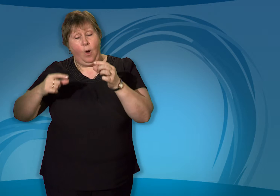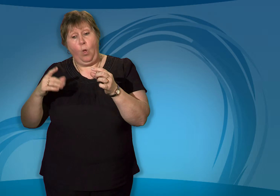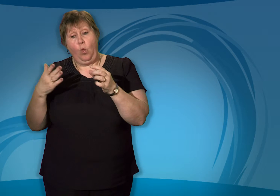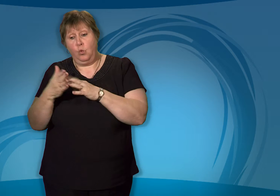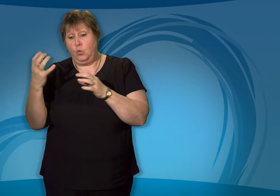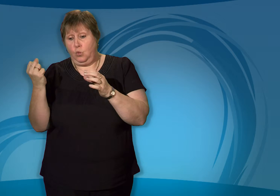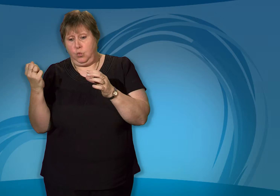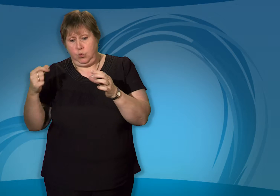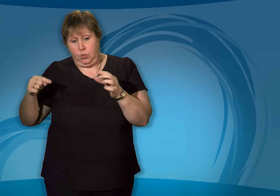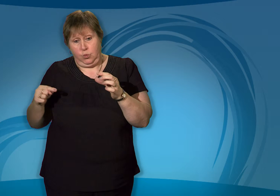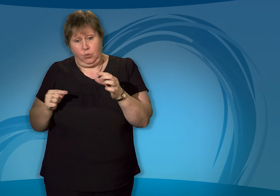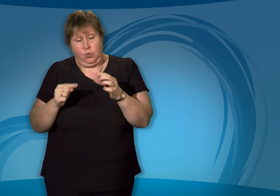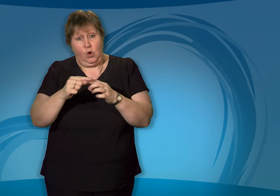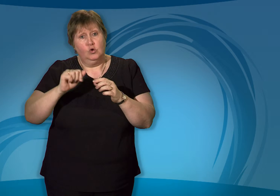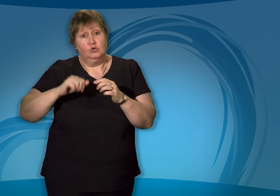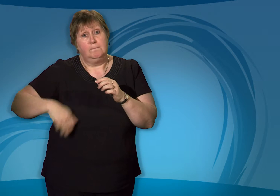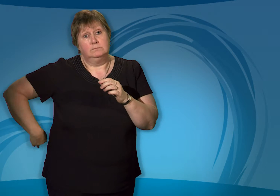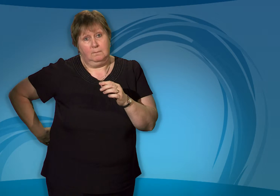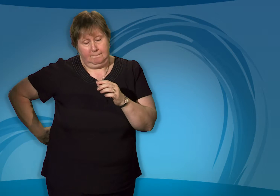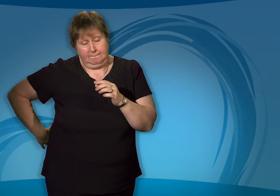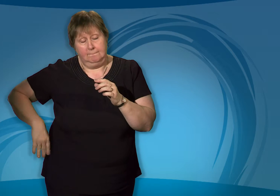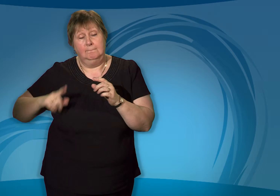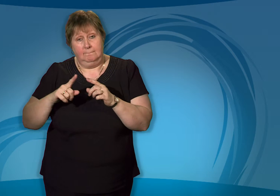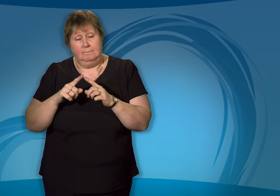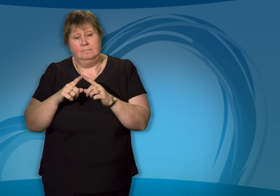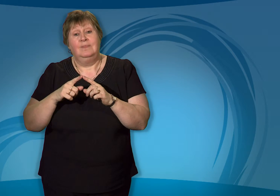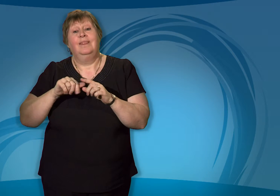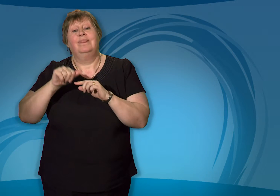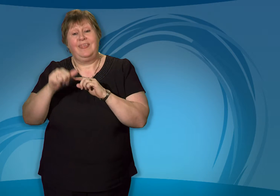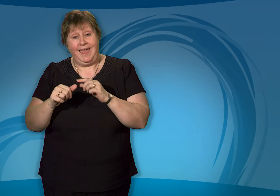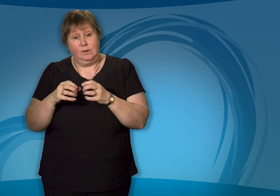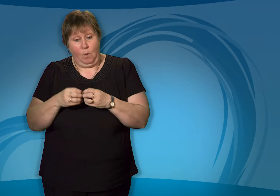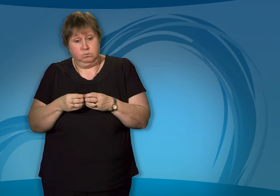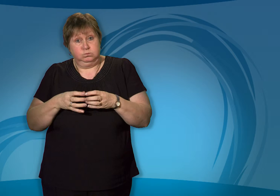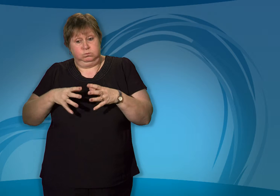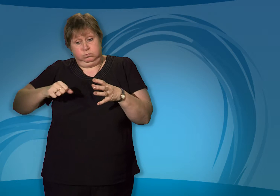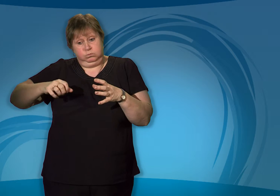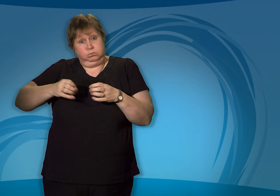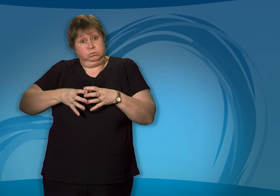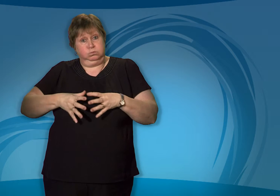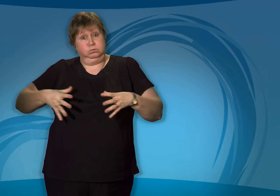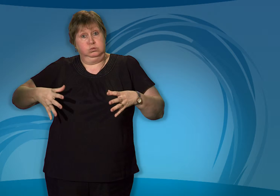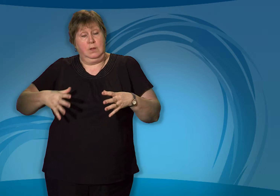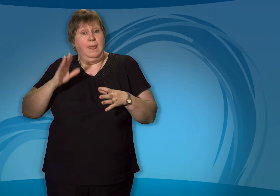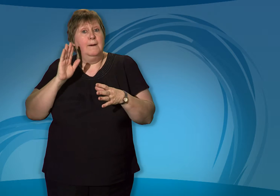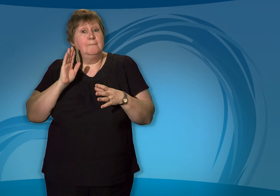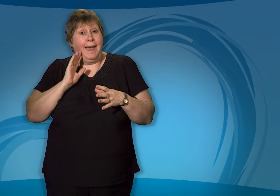air through a tube placed in your back passage, then by inflating your bowel with air,